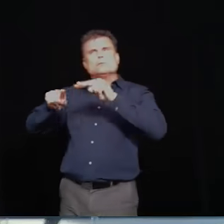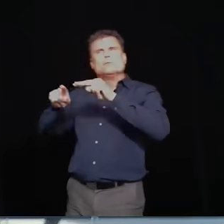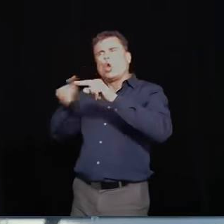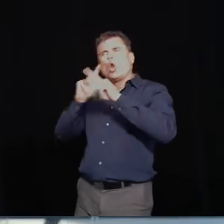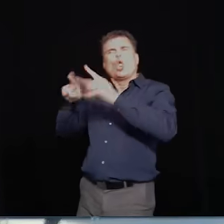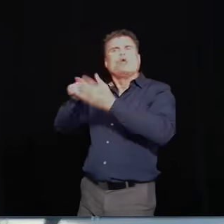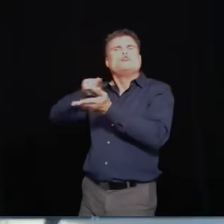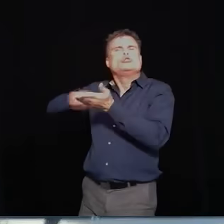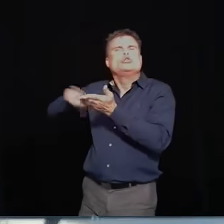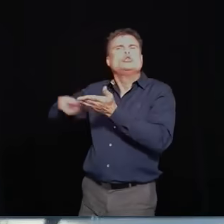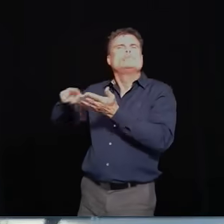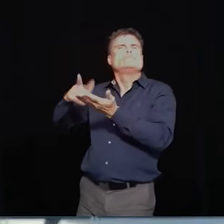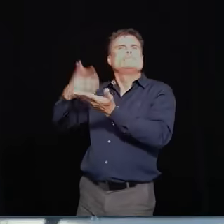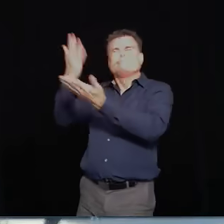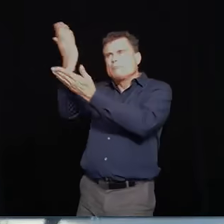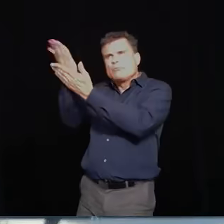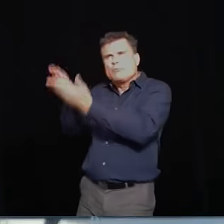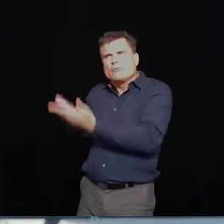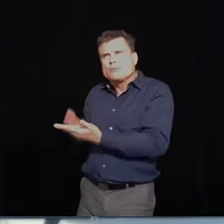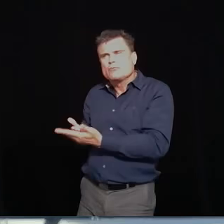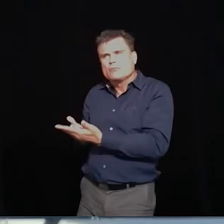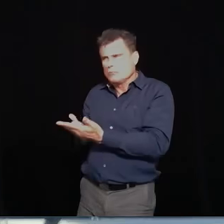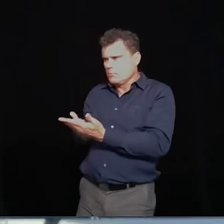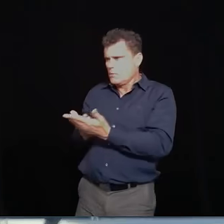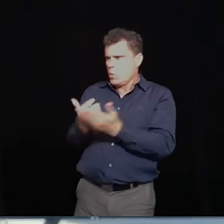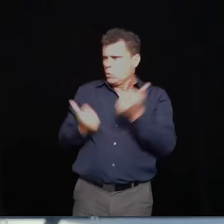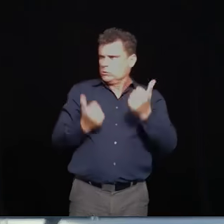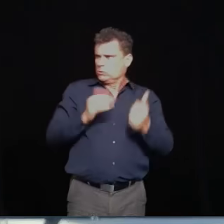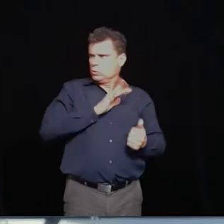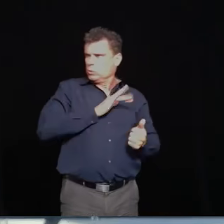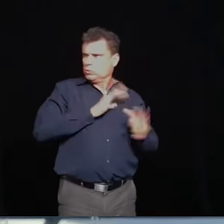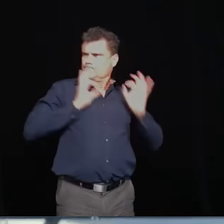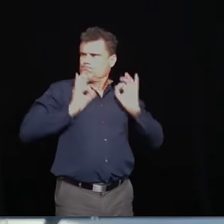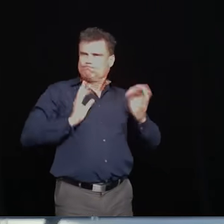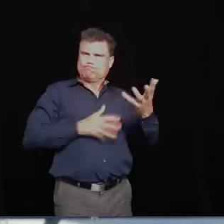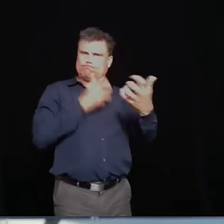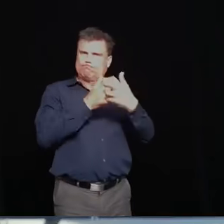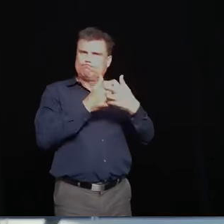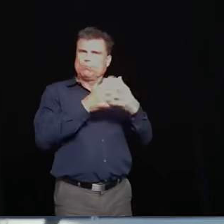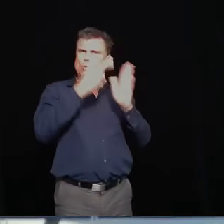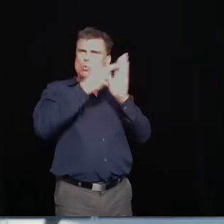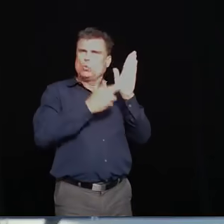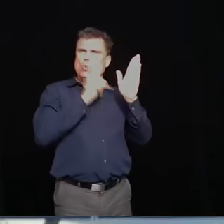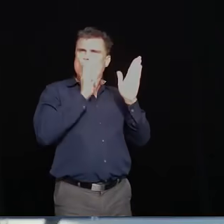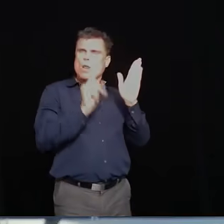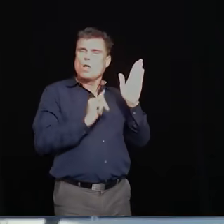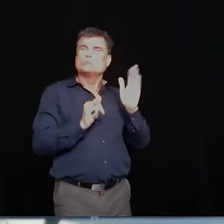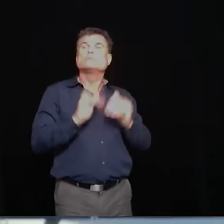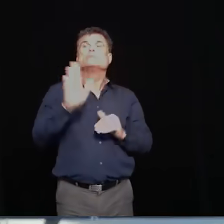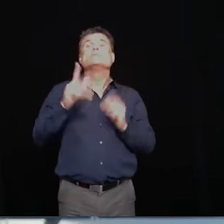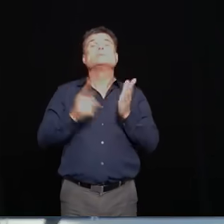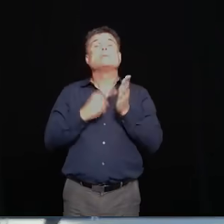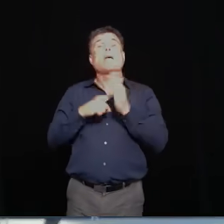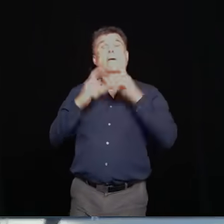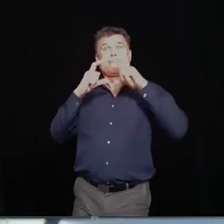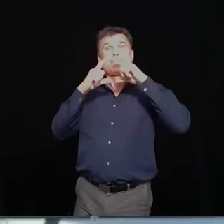Thank you. If you could explain what exactly that means Sometimes we do not have all of the data so